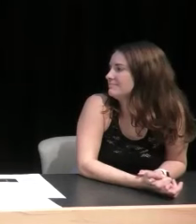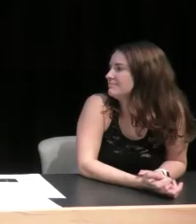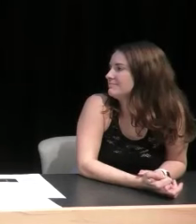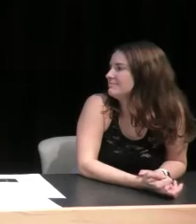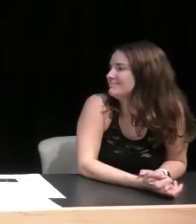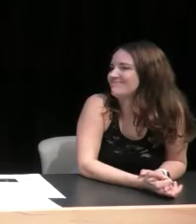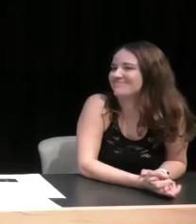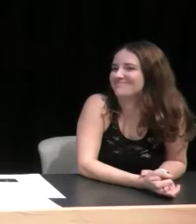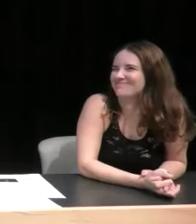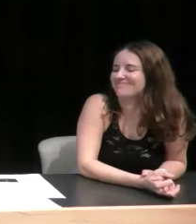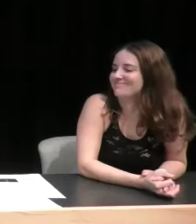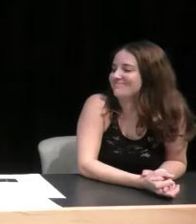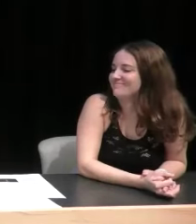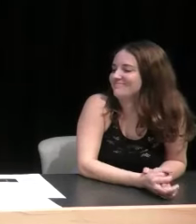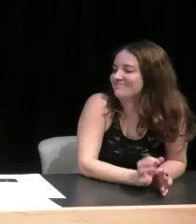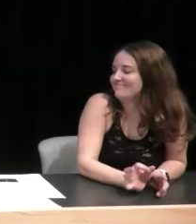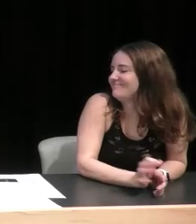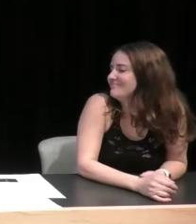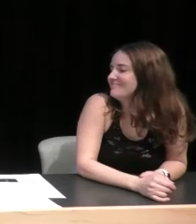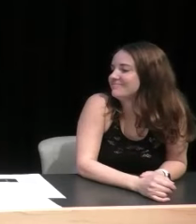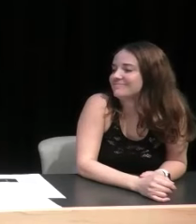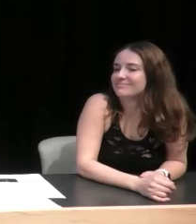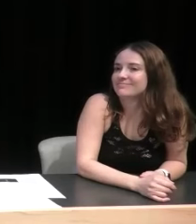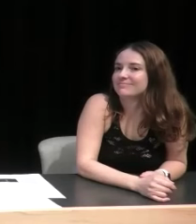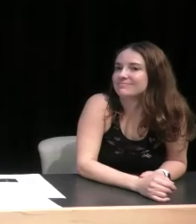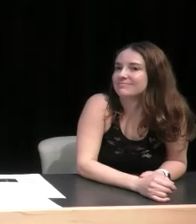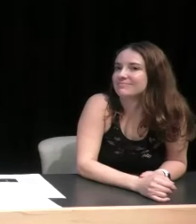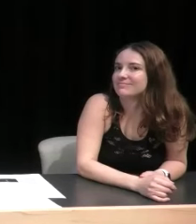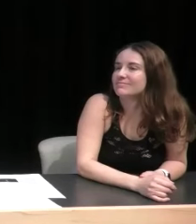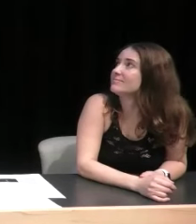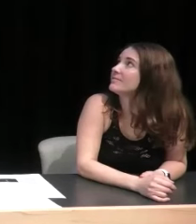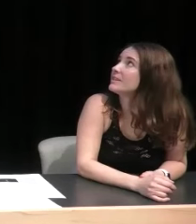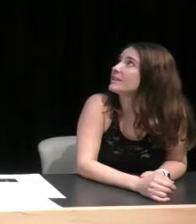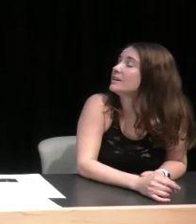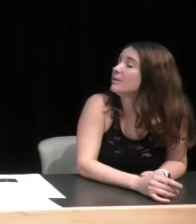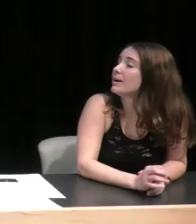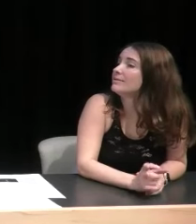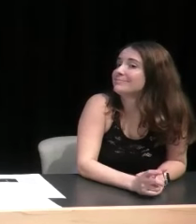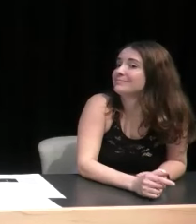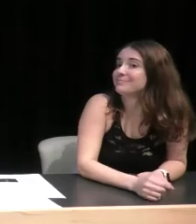to deaf and heart of hearing people to promote those connections among your team goes a long